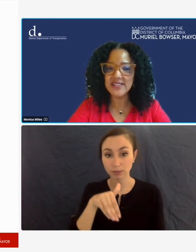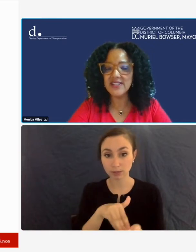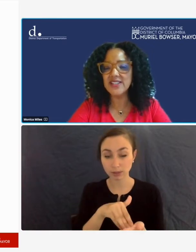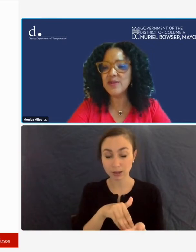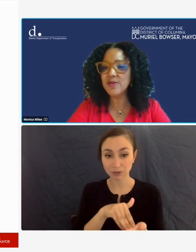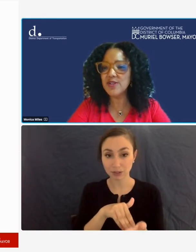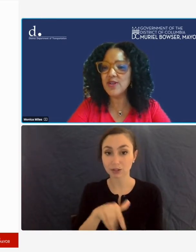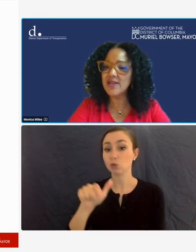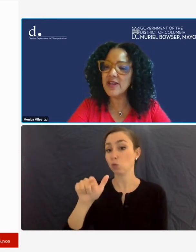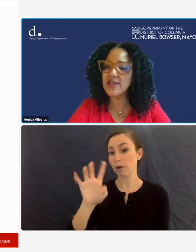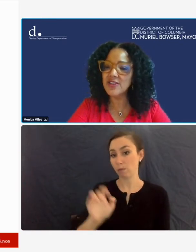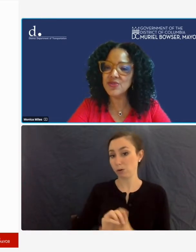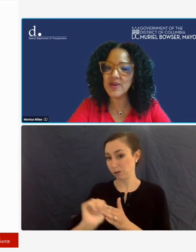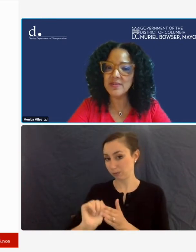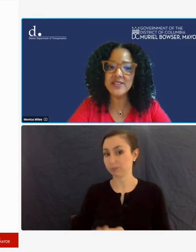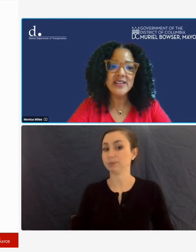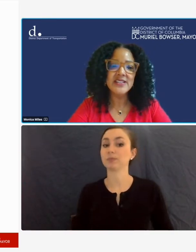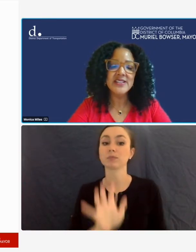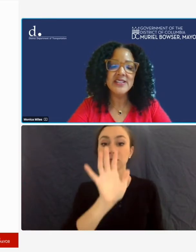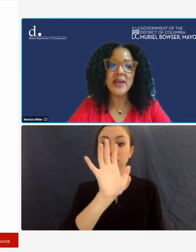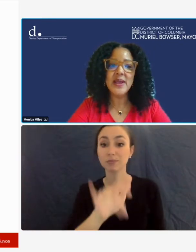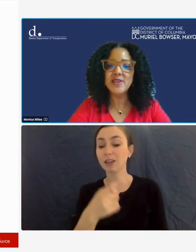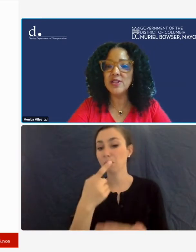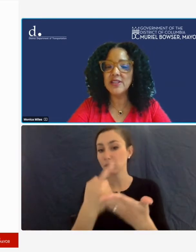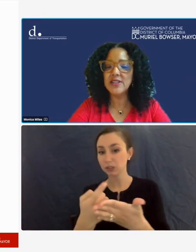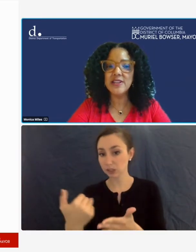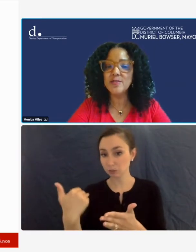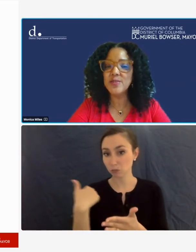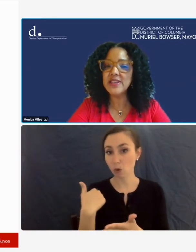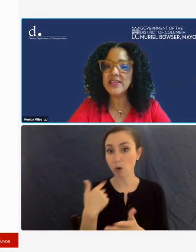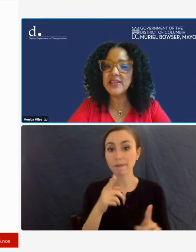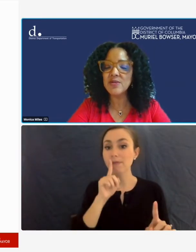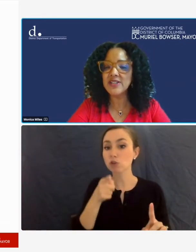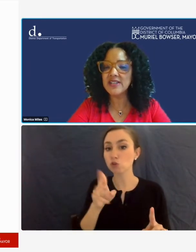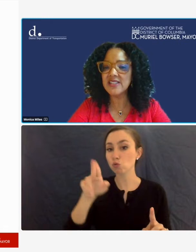is what we were talking about in the true ups so you have the billings that were done at the po